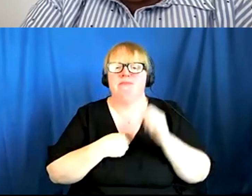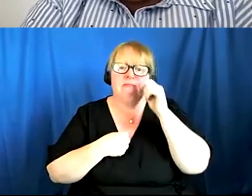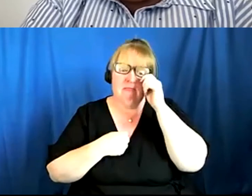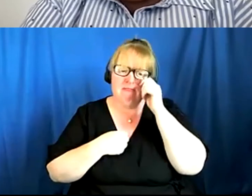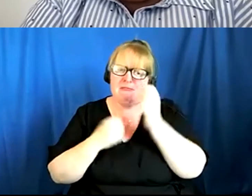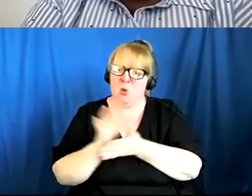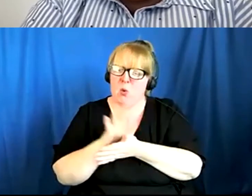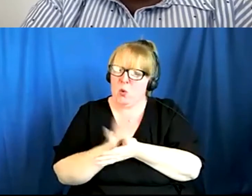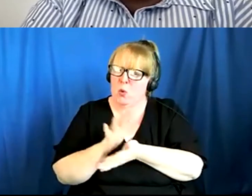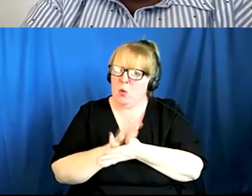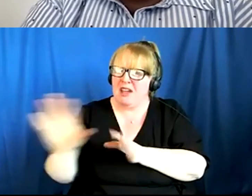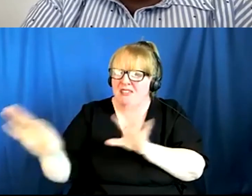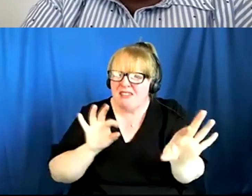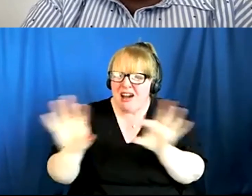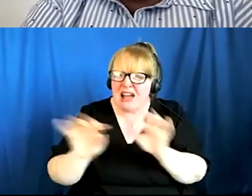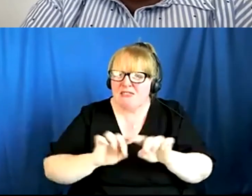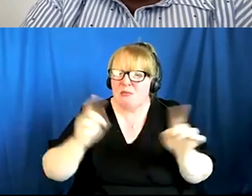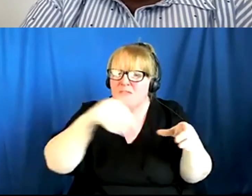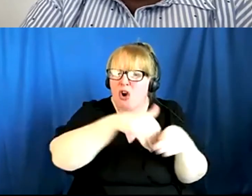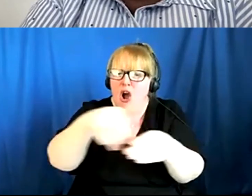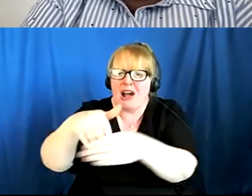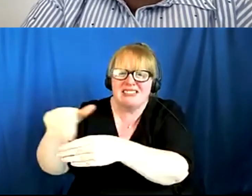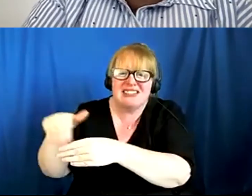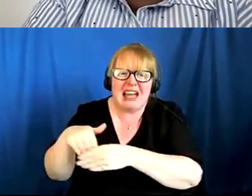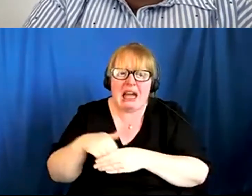from contexts that are perhaps a little bit more